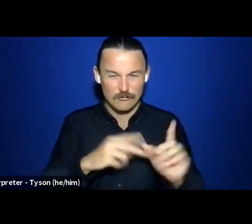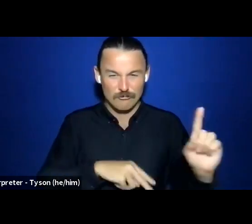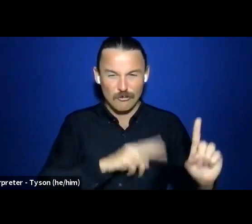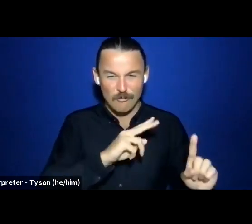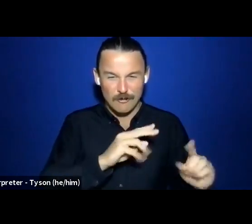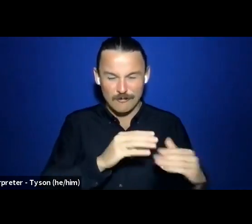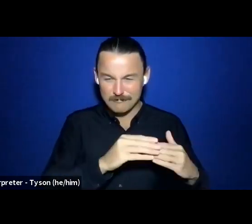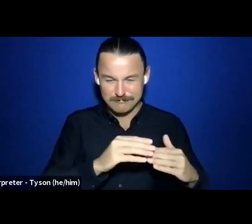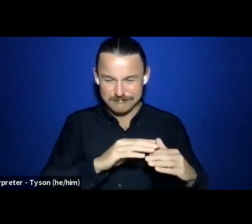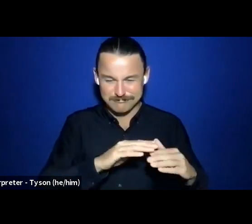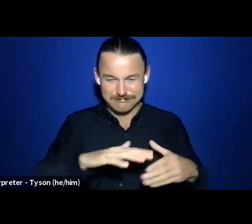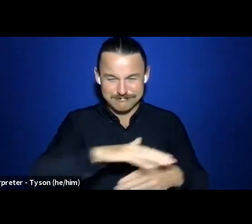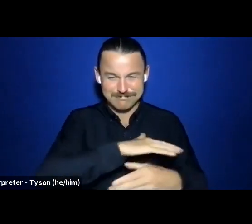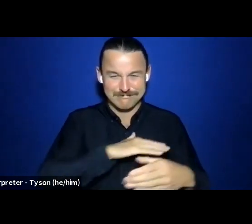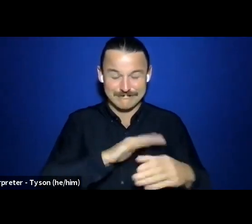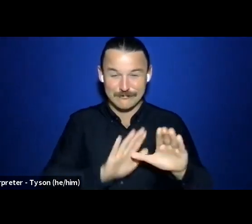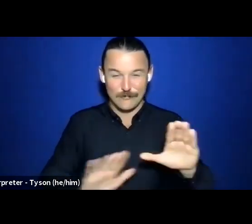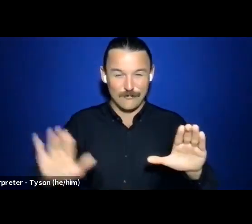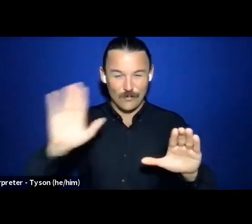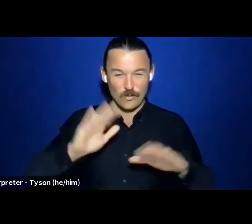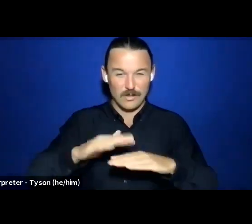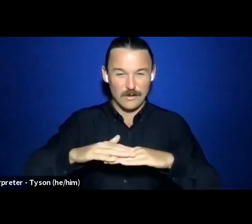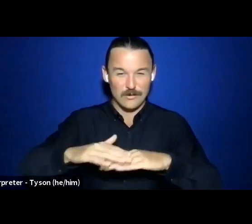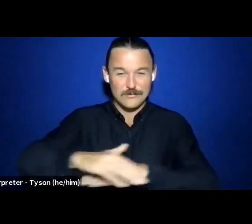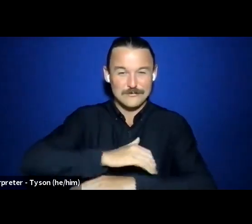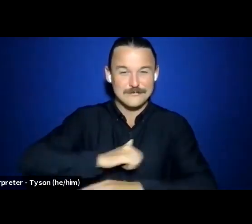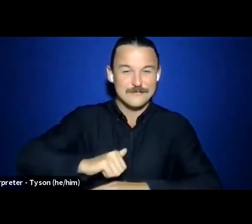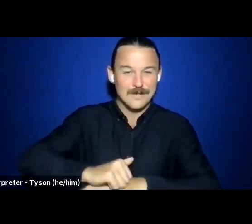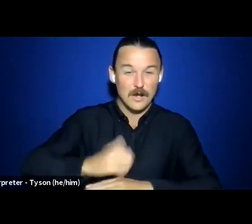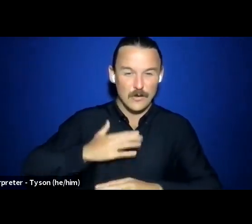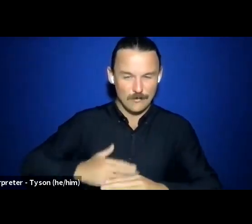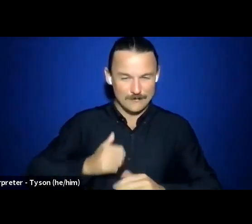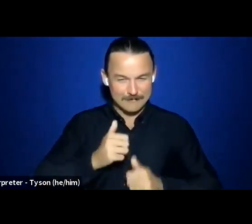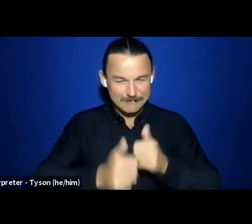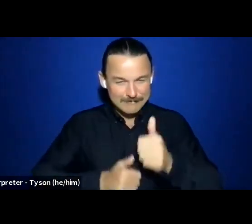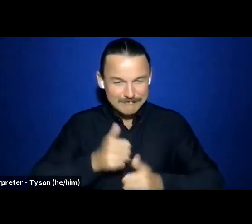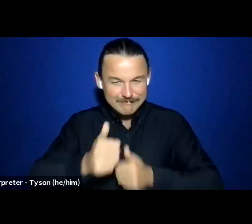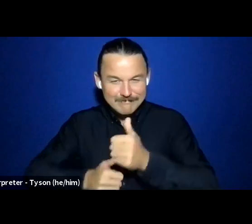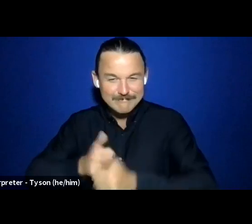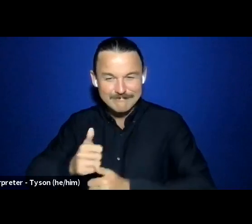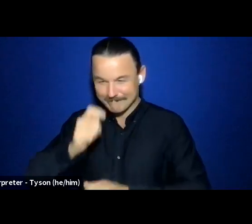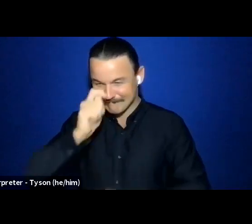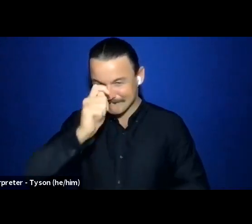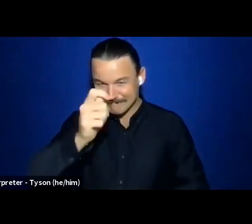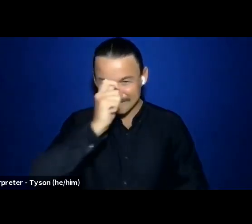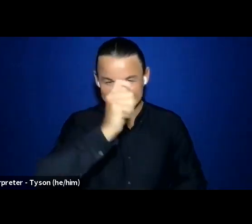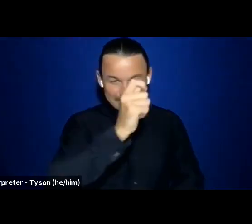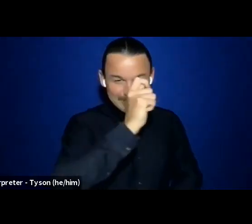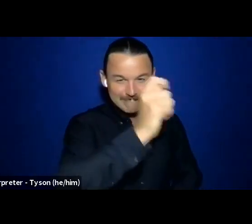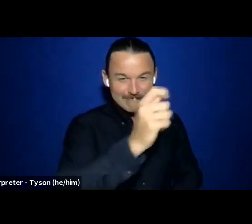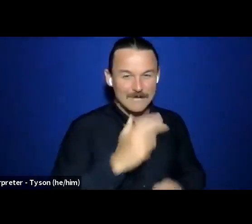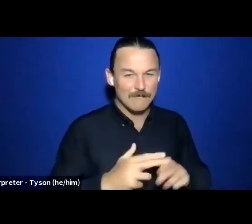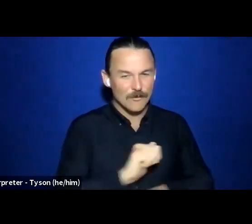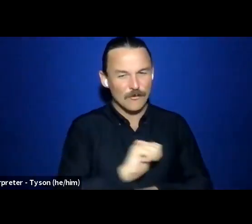entire LG and role models within the entire LGBT Q plus. community from community from around Australia and I want to and I want to congratulate every single one of you.